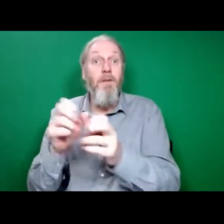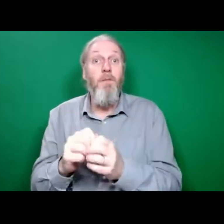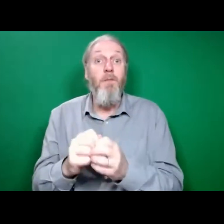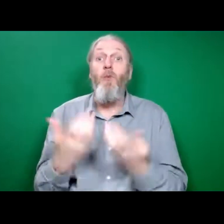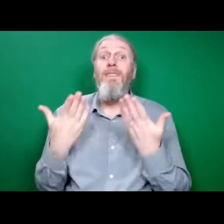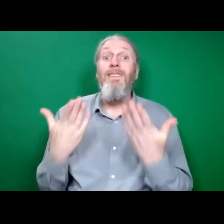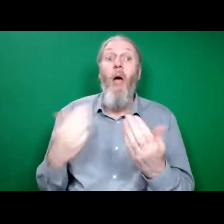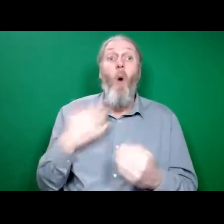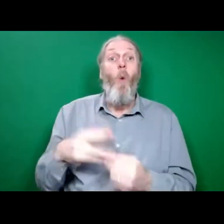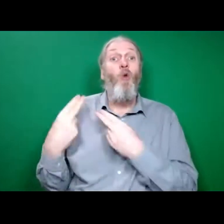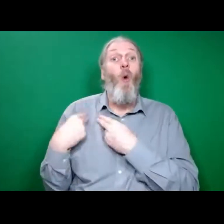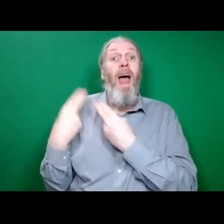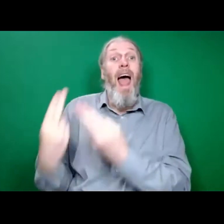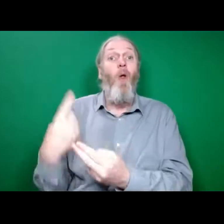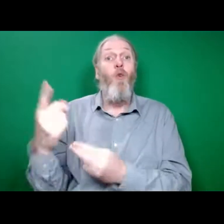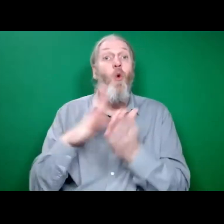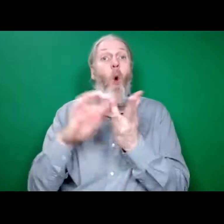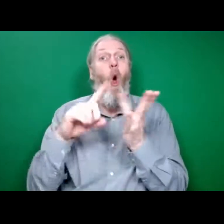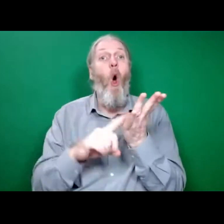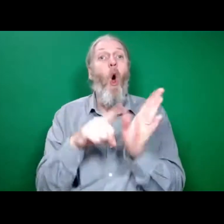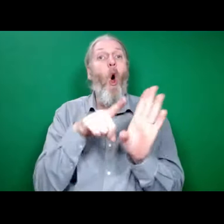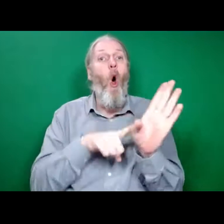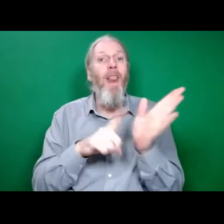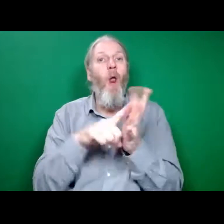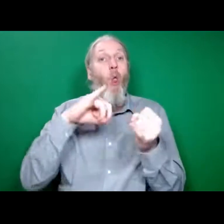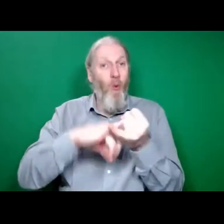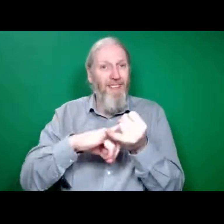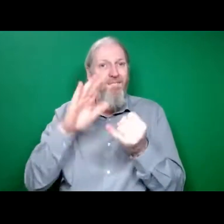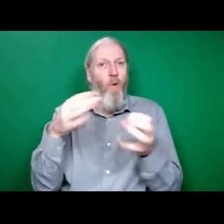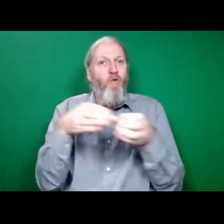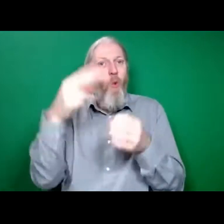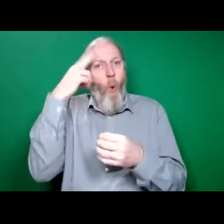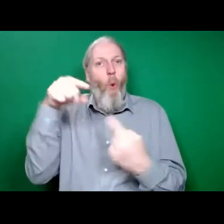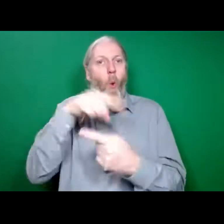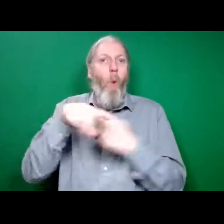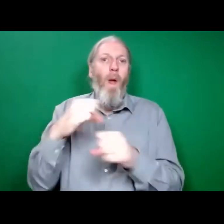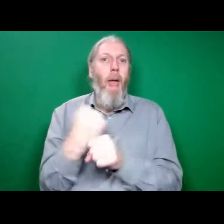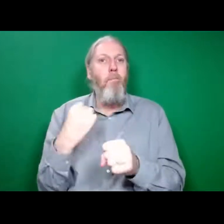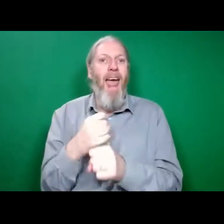opportunities, such as the night time economy, vacant shops, complex property and land ownership patterns,